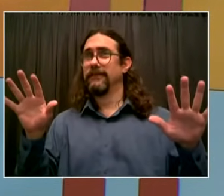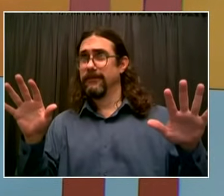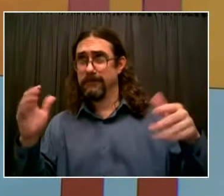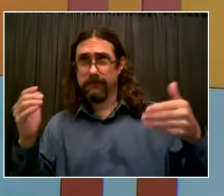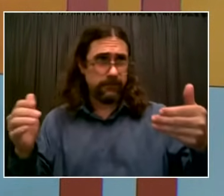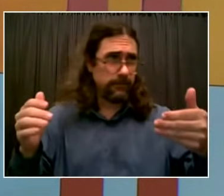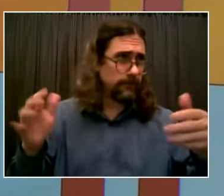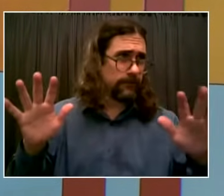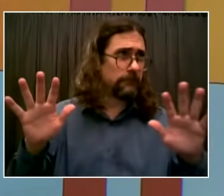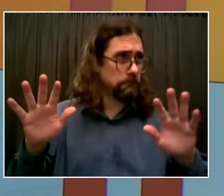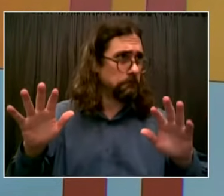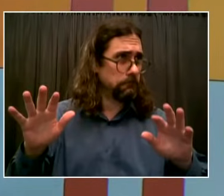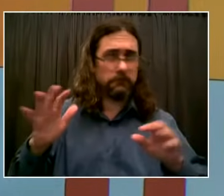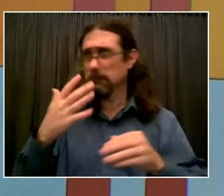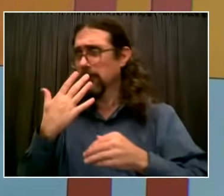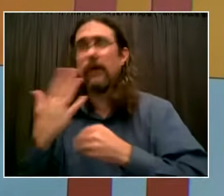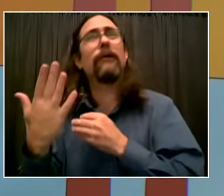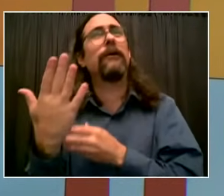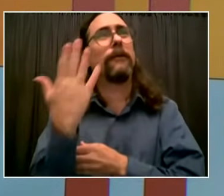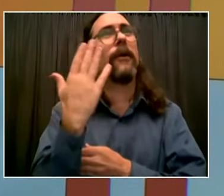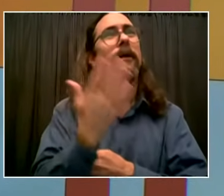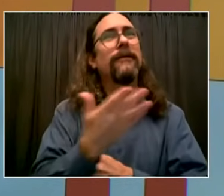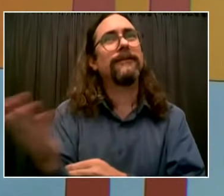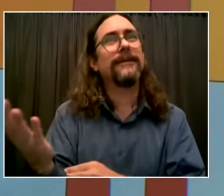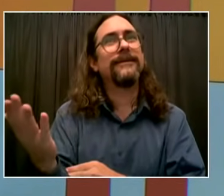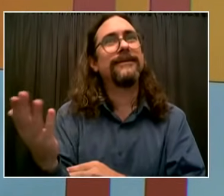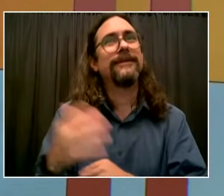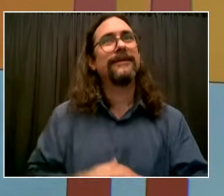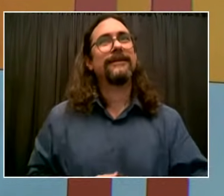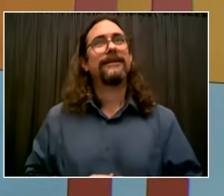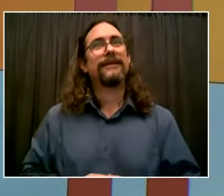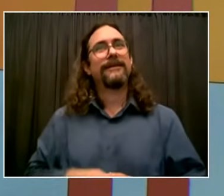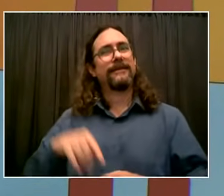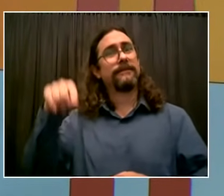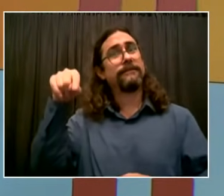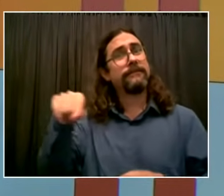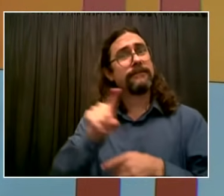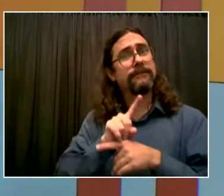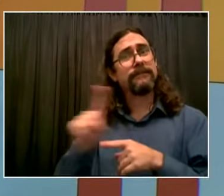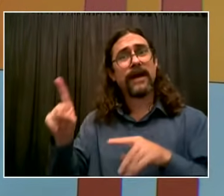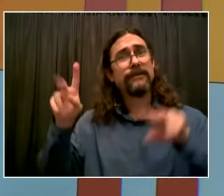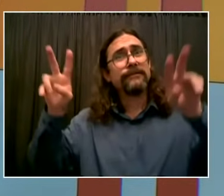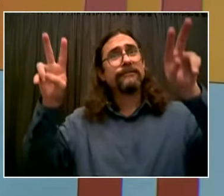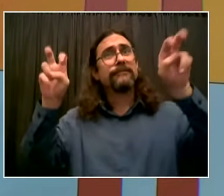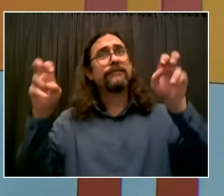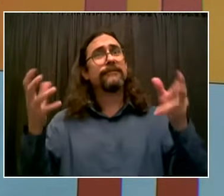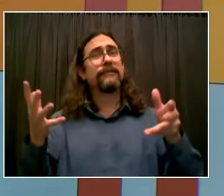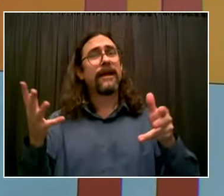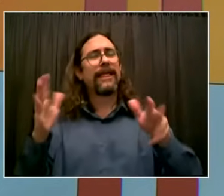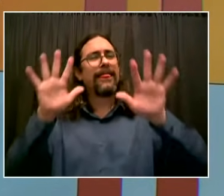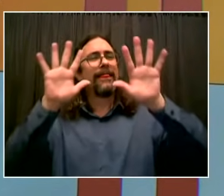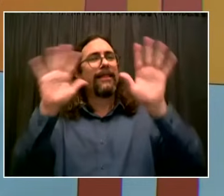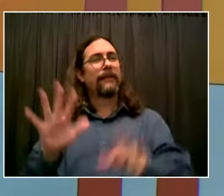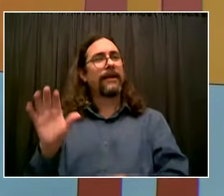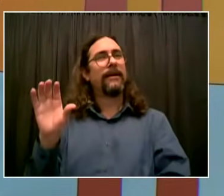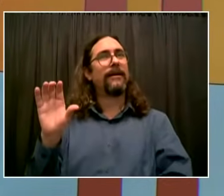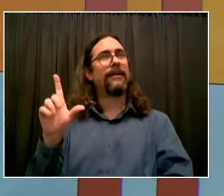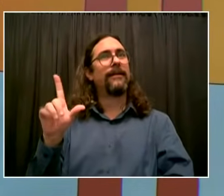MAYOR. I HEAR A VOICE. oWTjt MORNING. IT'S CLIMATE